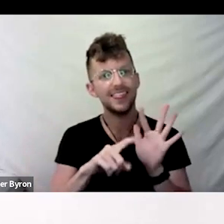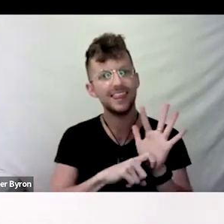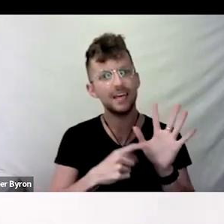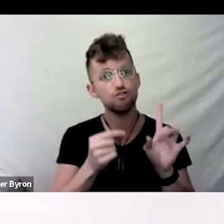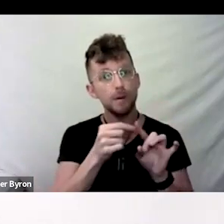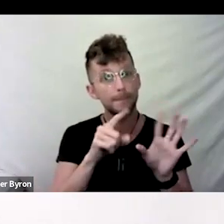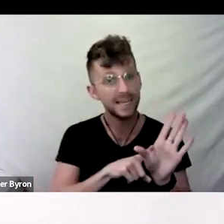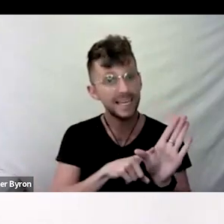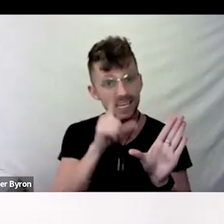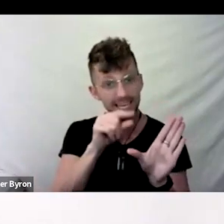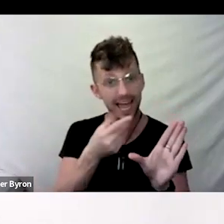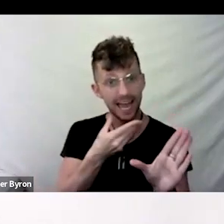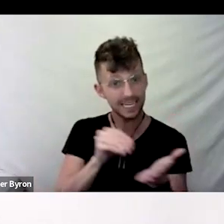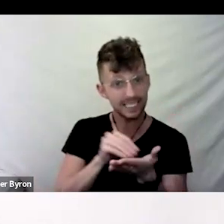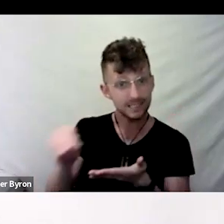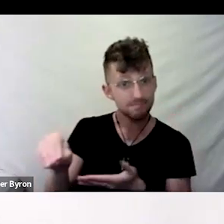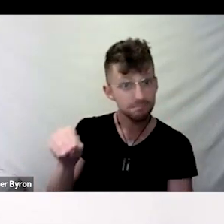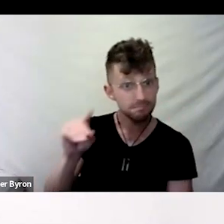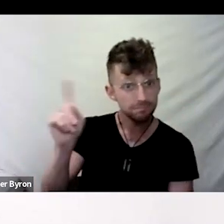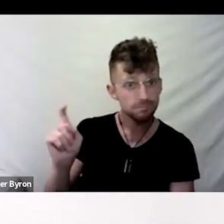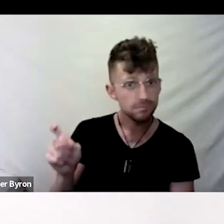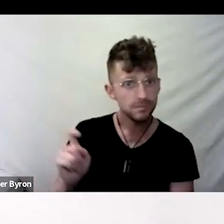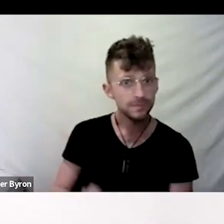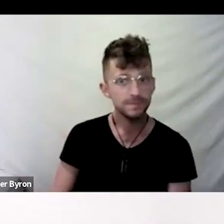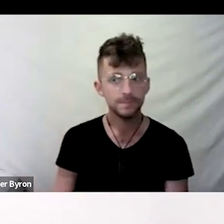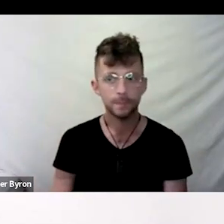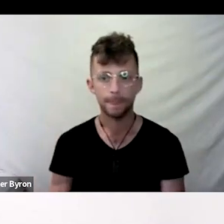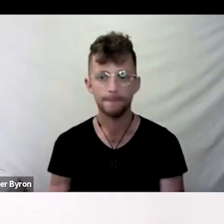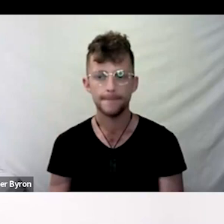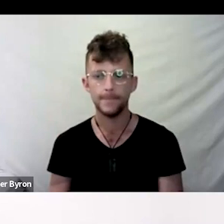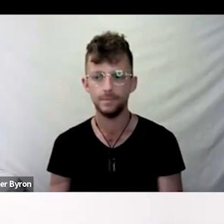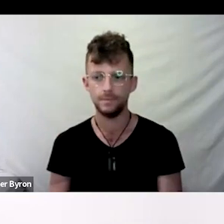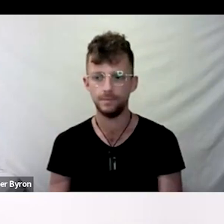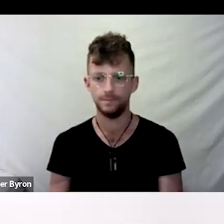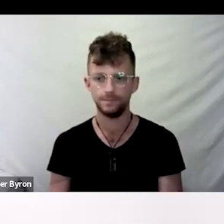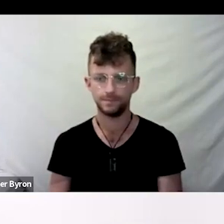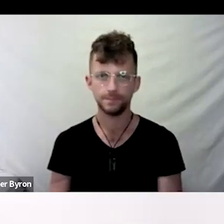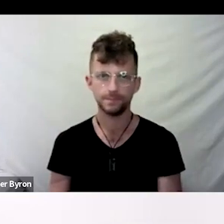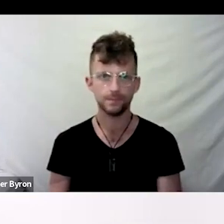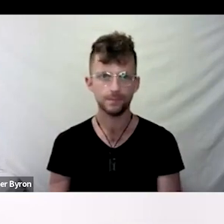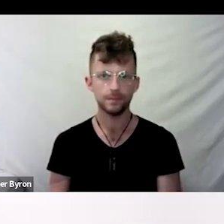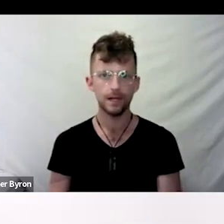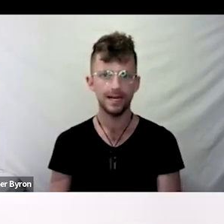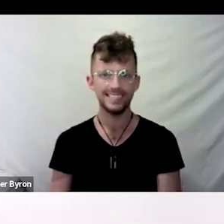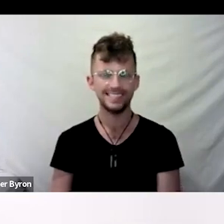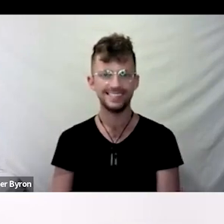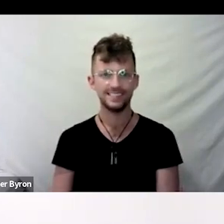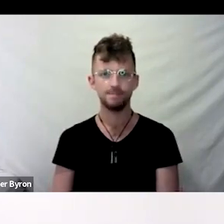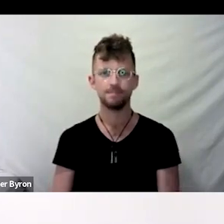Or do you want me to? Yeah sorry, I’m just unmuting myself.